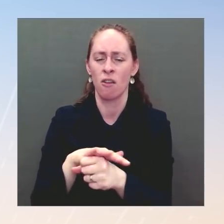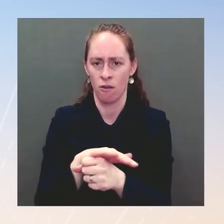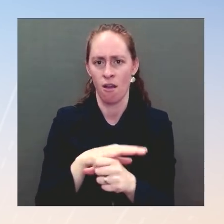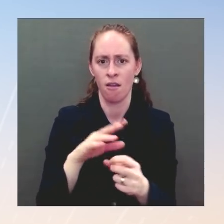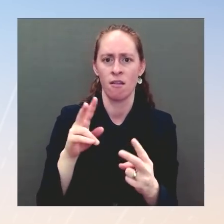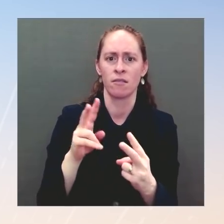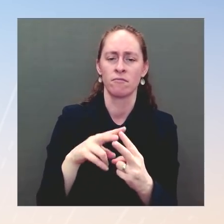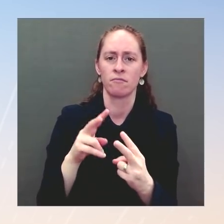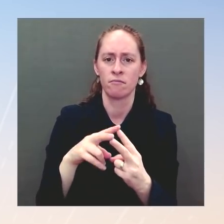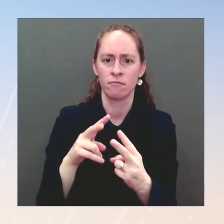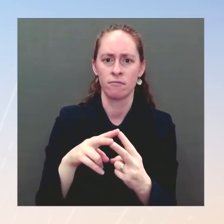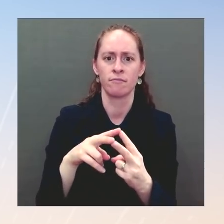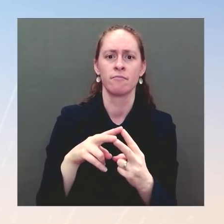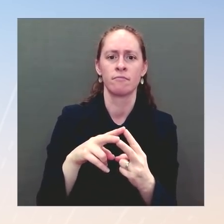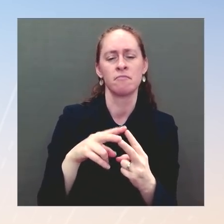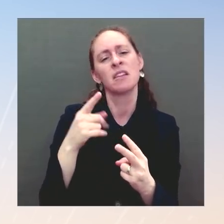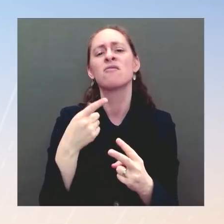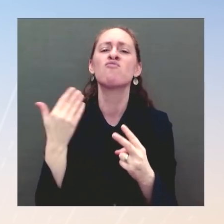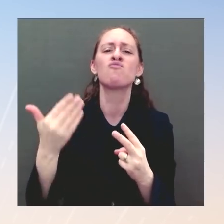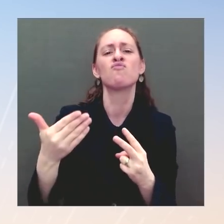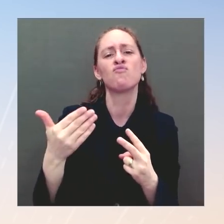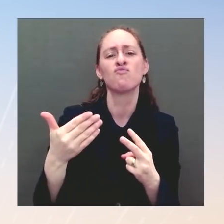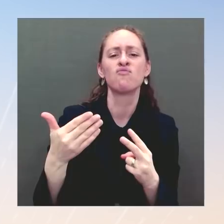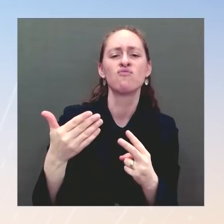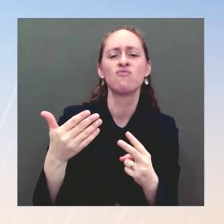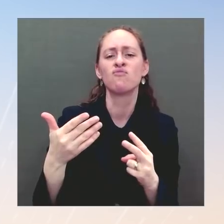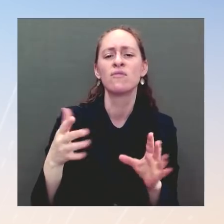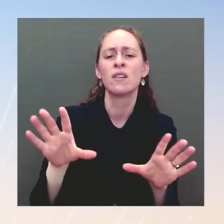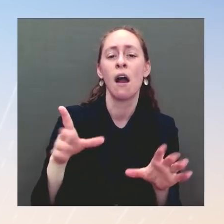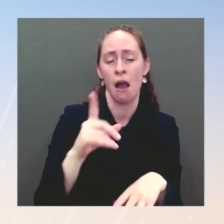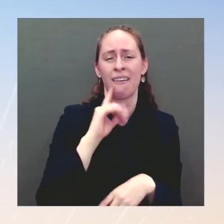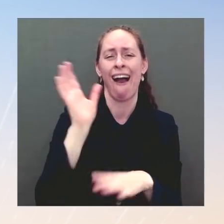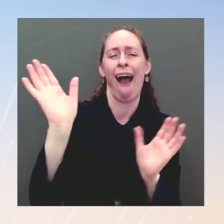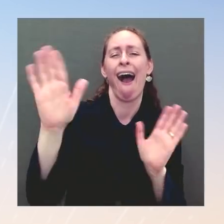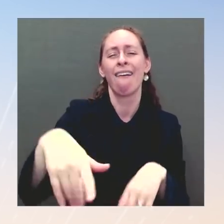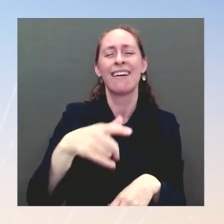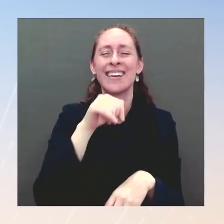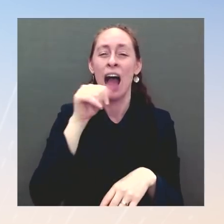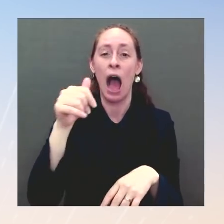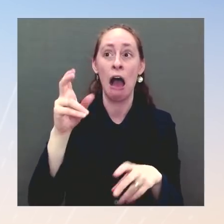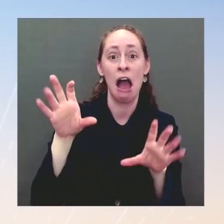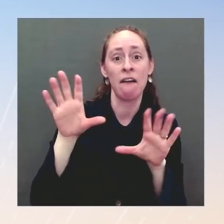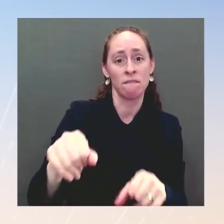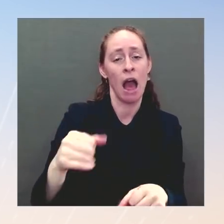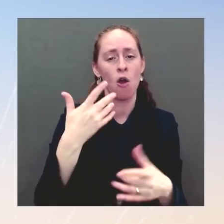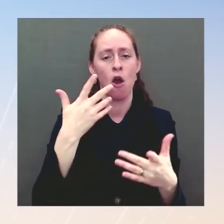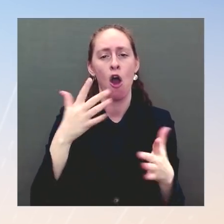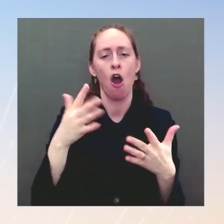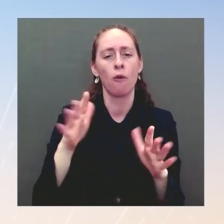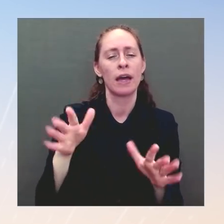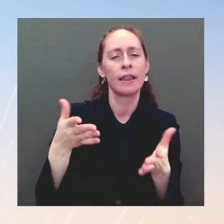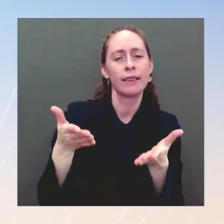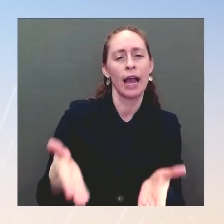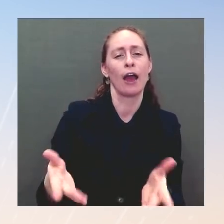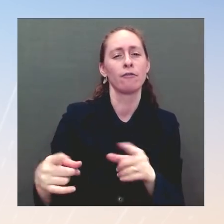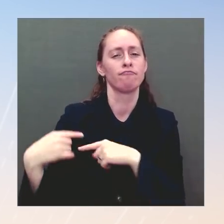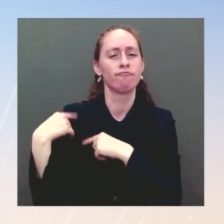The next day, President Biden came out and said, "This is the start of invasion." What happened overnight? What changed to lead to that change in rhetoric?